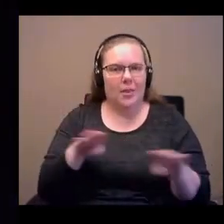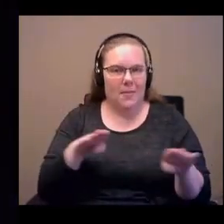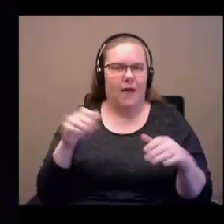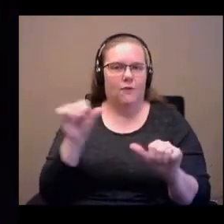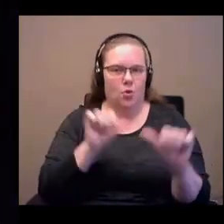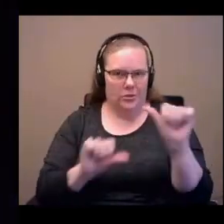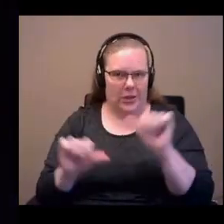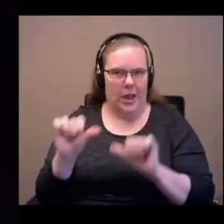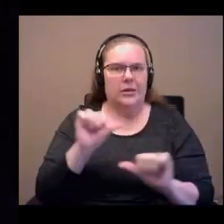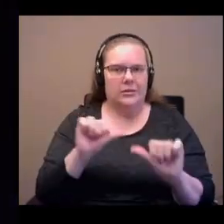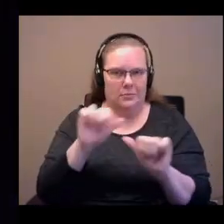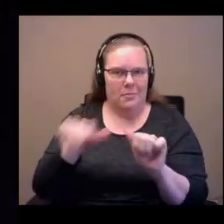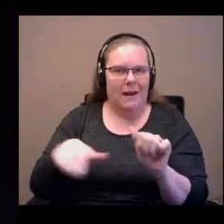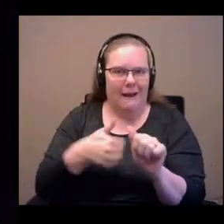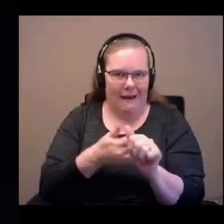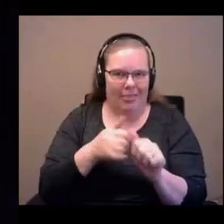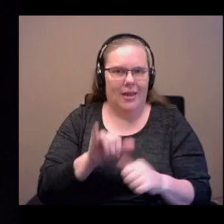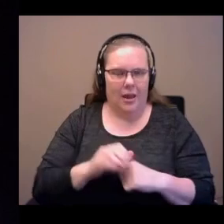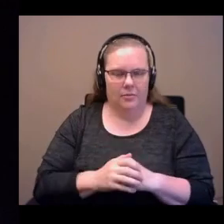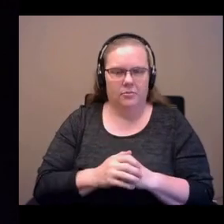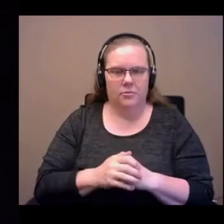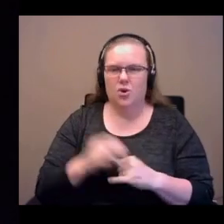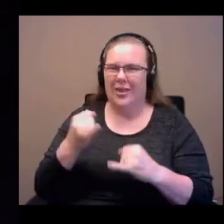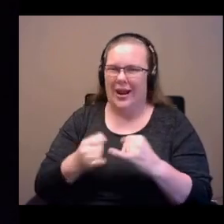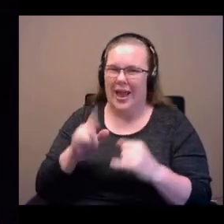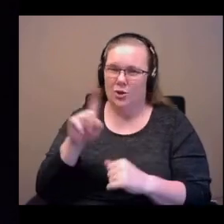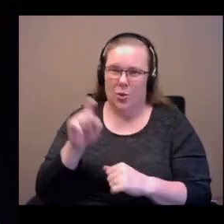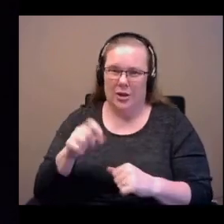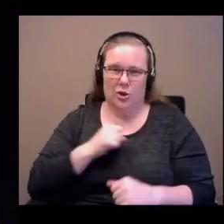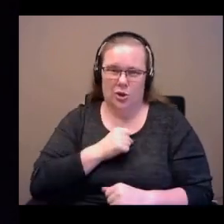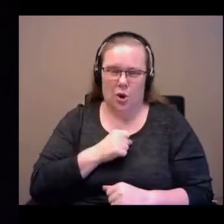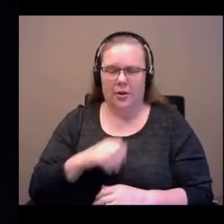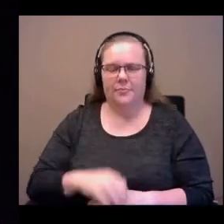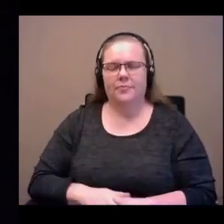Okay, last question. sorry. AUDIENCE MEMBER: Hi, Jonah. Shaun Adamec. I